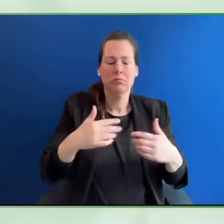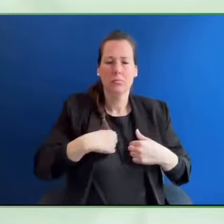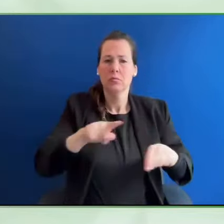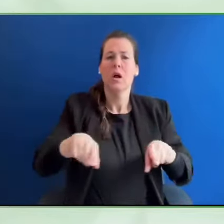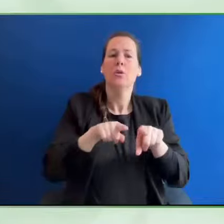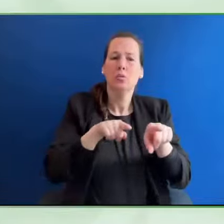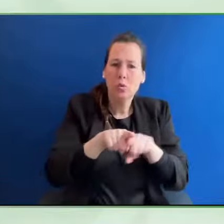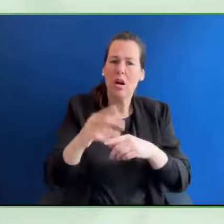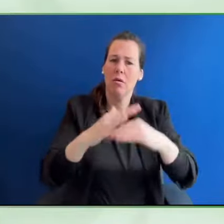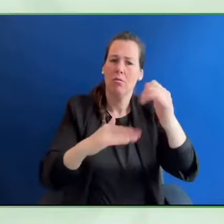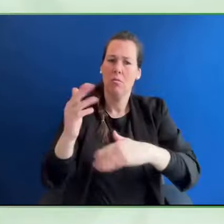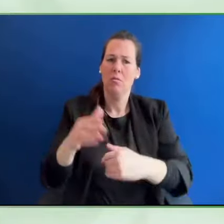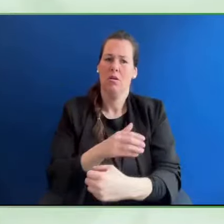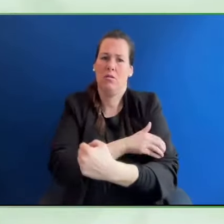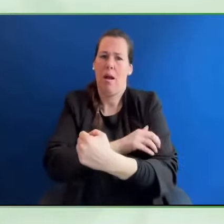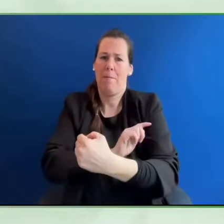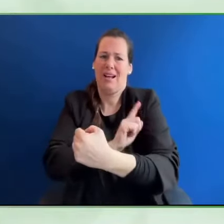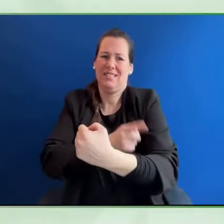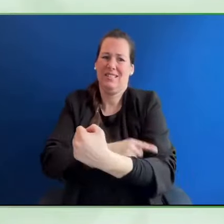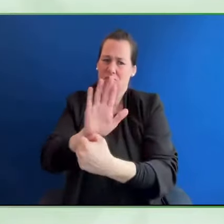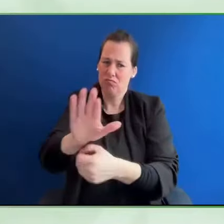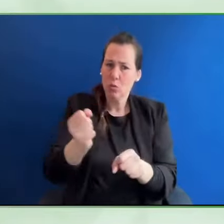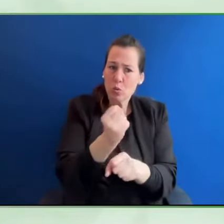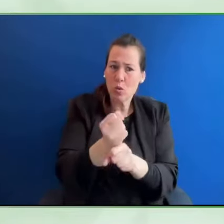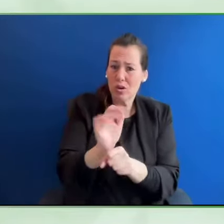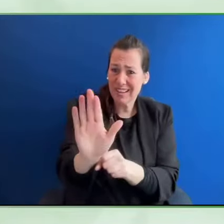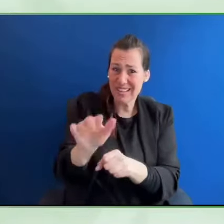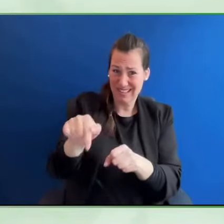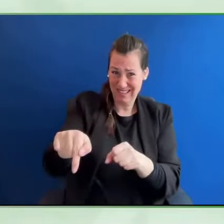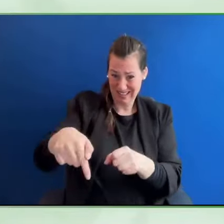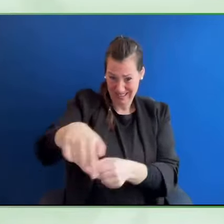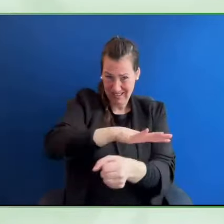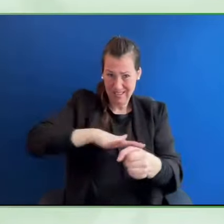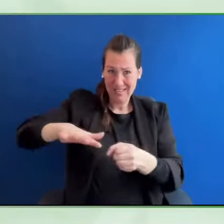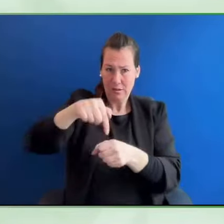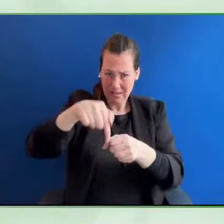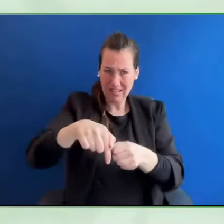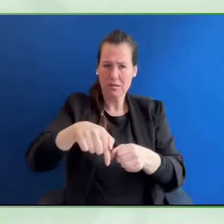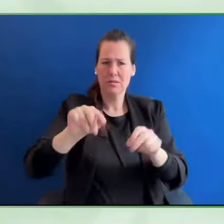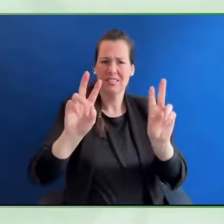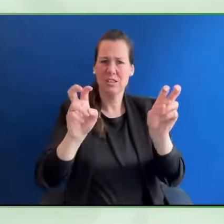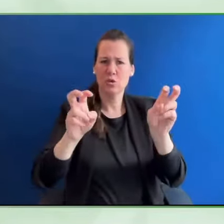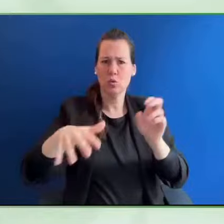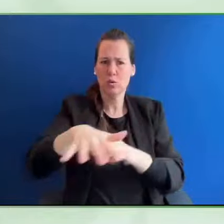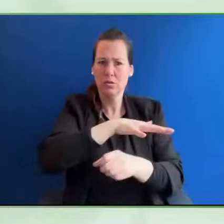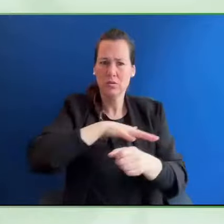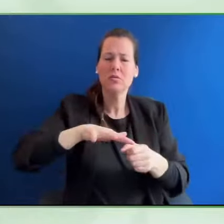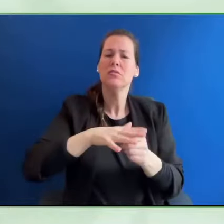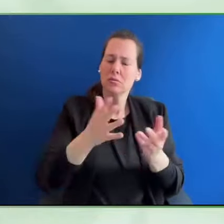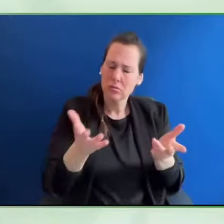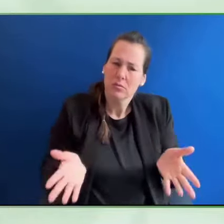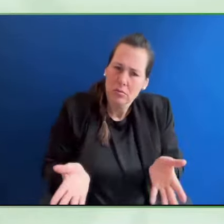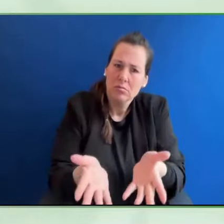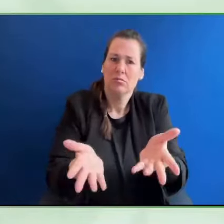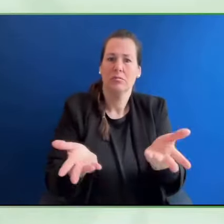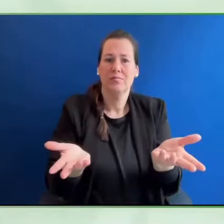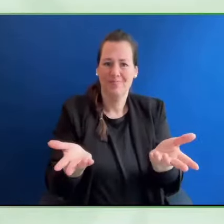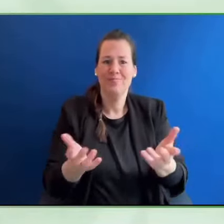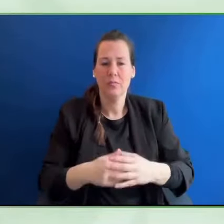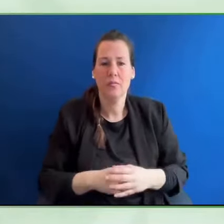It is not the easiest on the lips, but what it will do is give, on the one hand, guiding